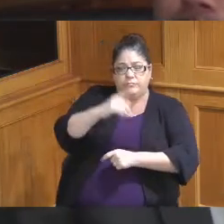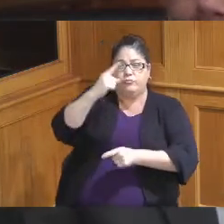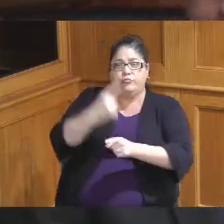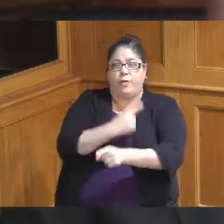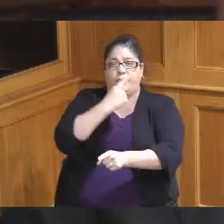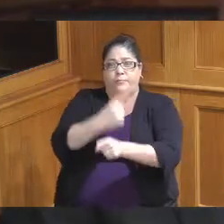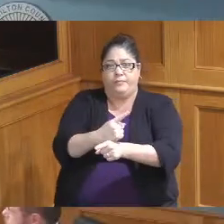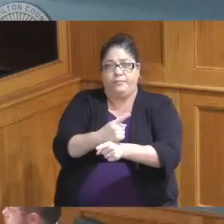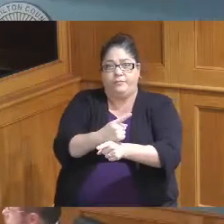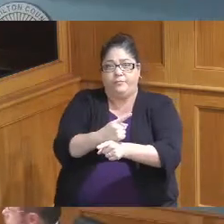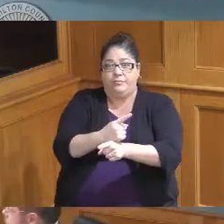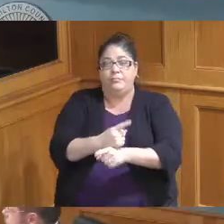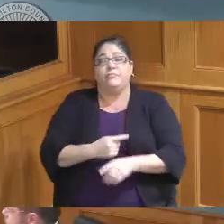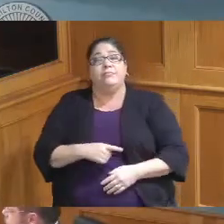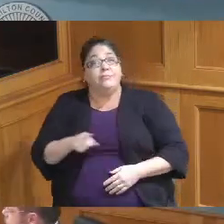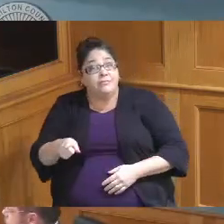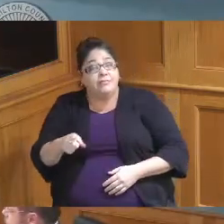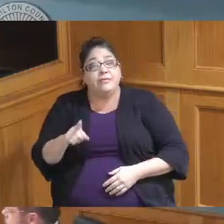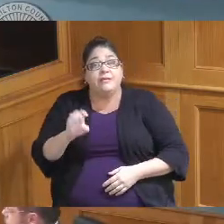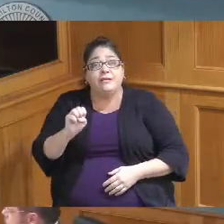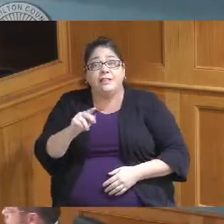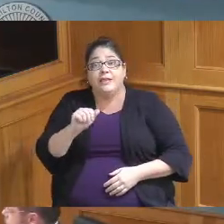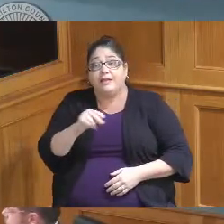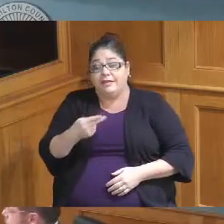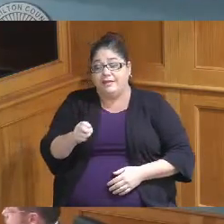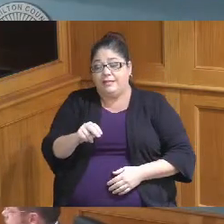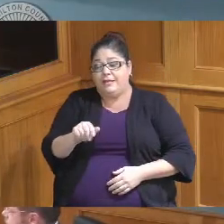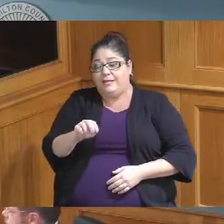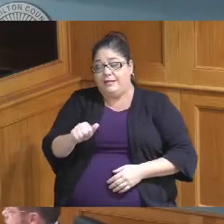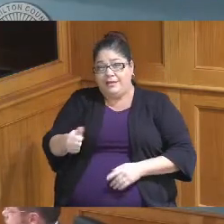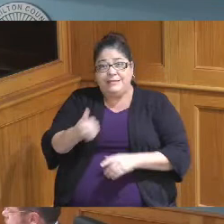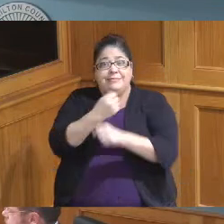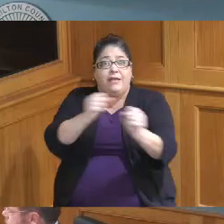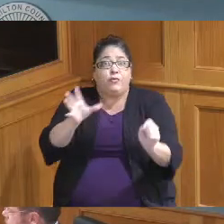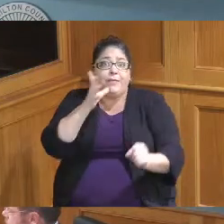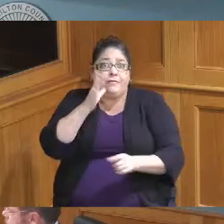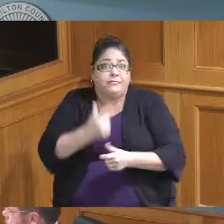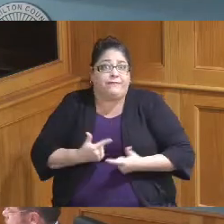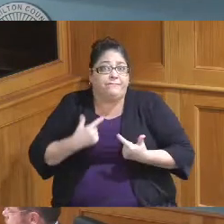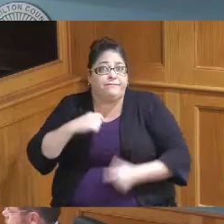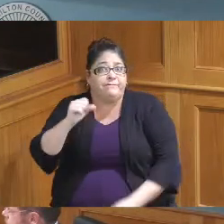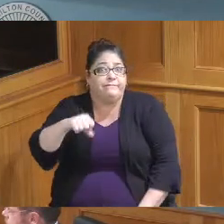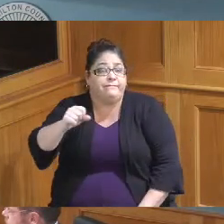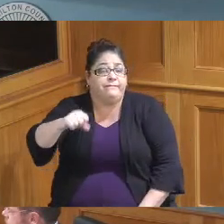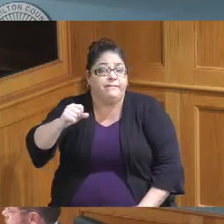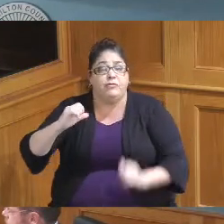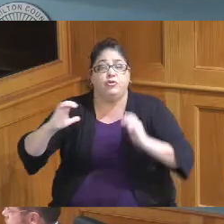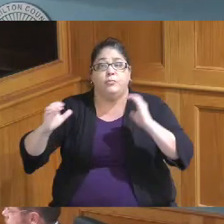and whereas Helen's quick action helped save her mother's life and Communications officer Stephanie